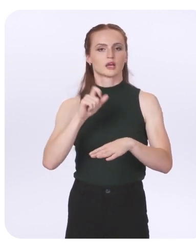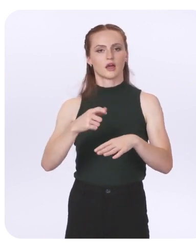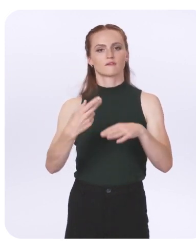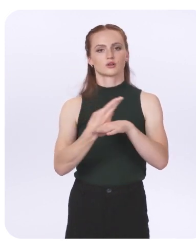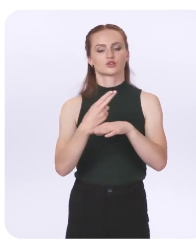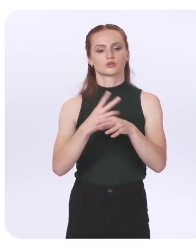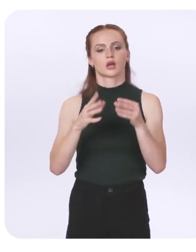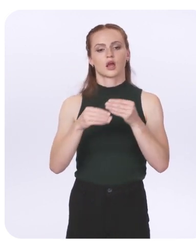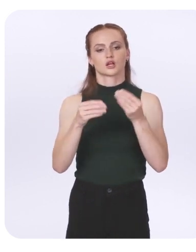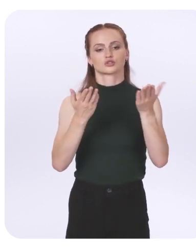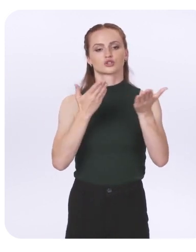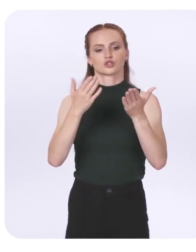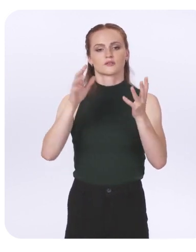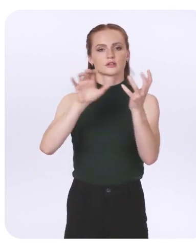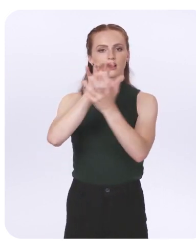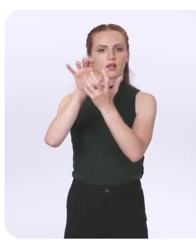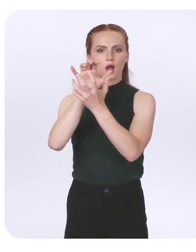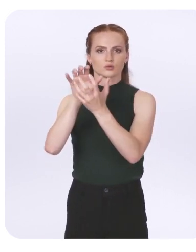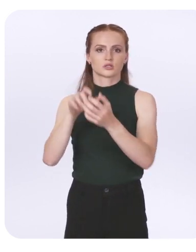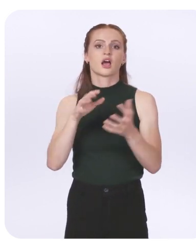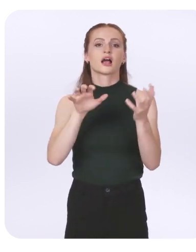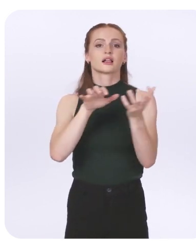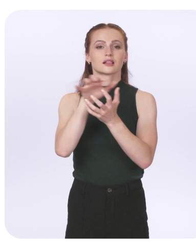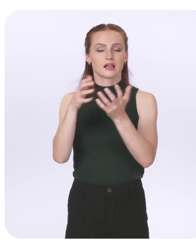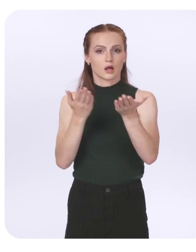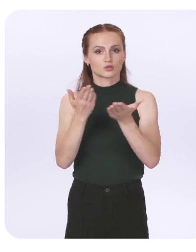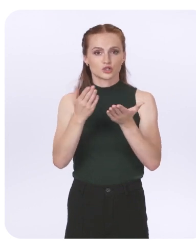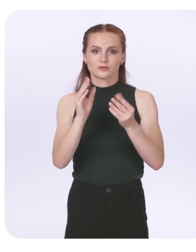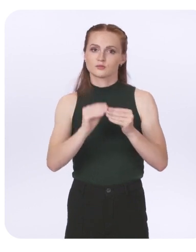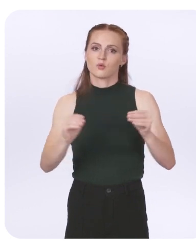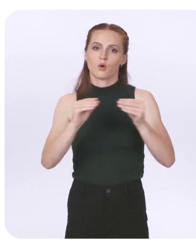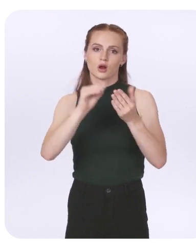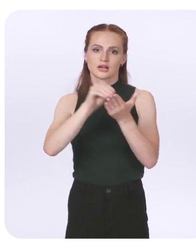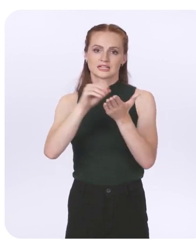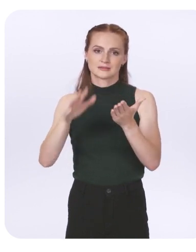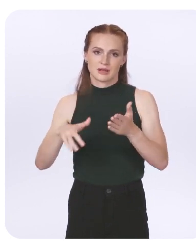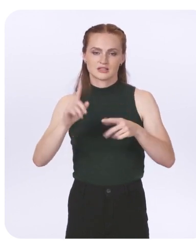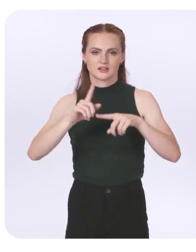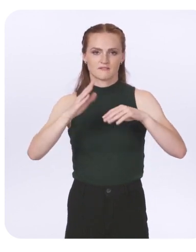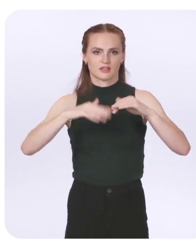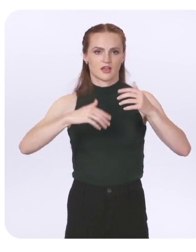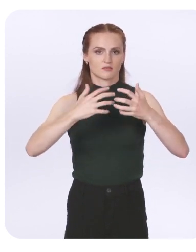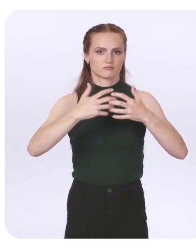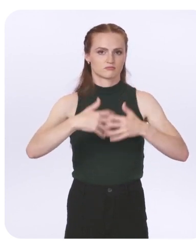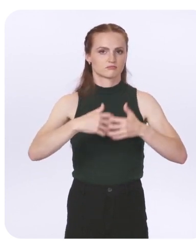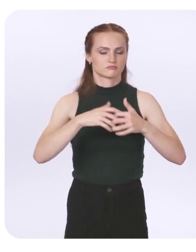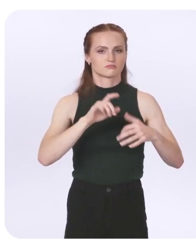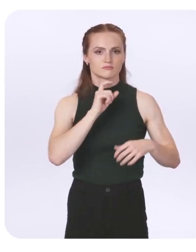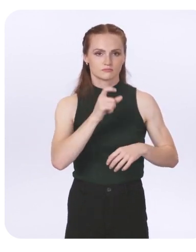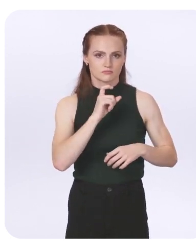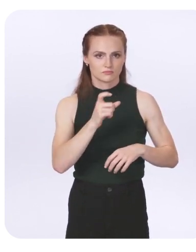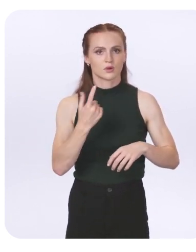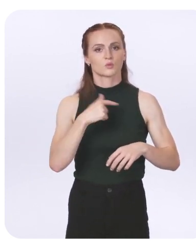And cloud servers are more expensive than dedicated machines, but we take care to provision enough server capacity-based